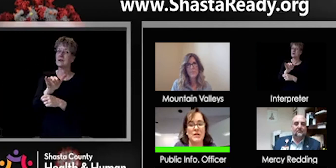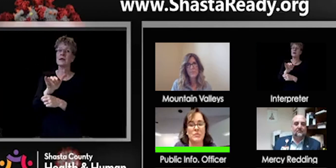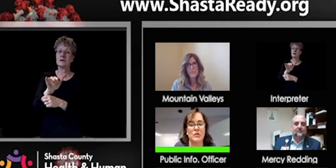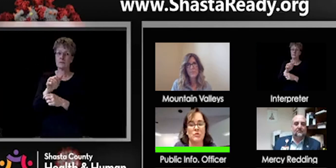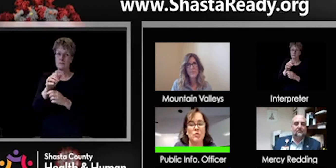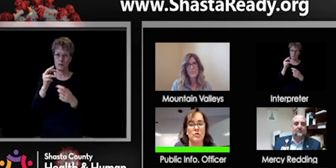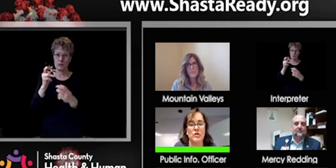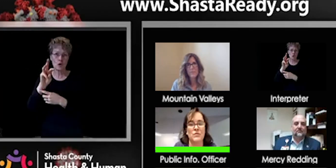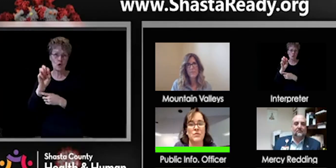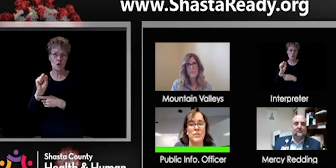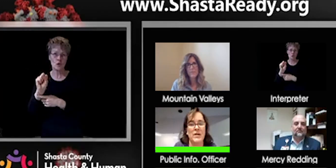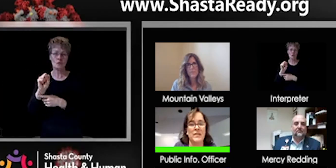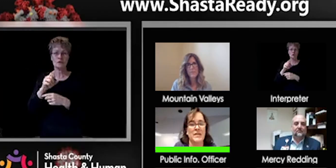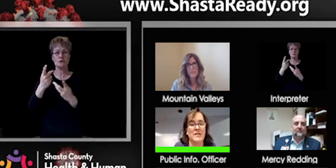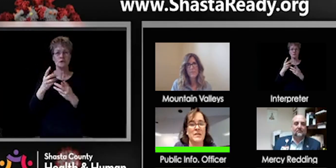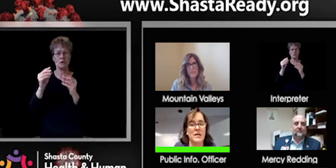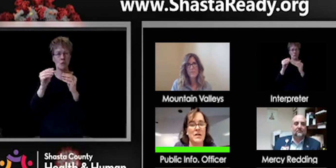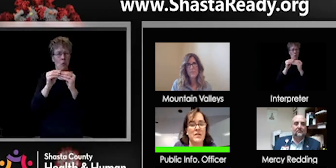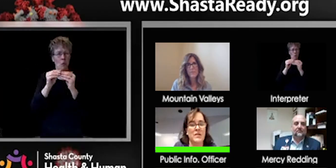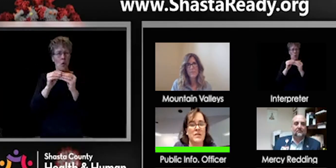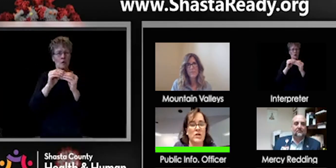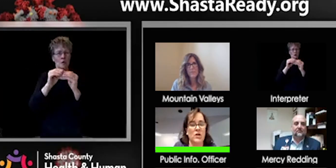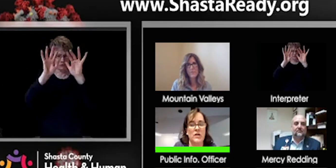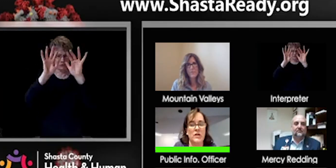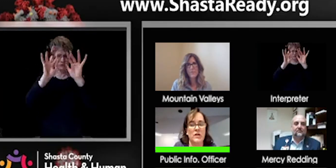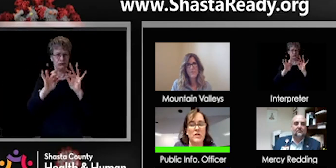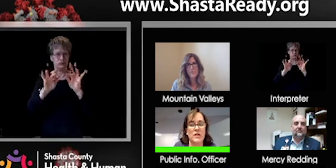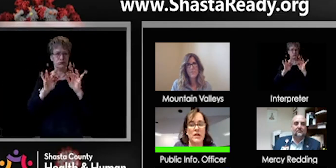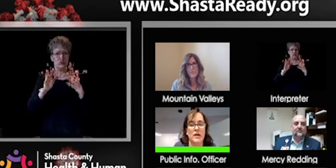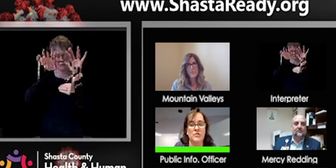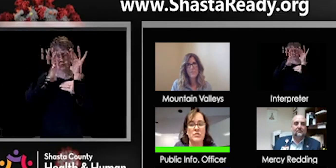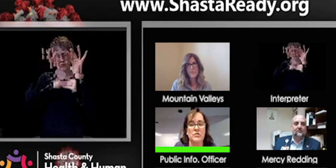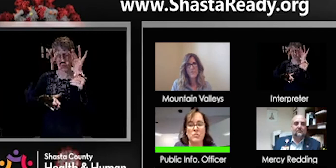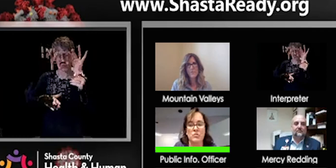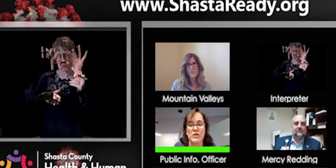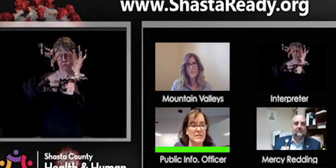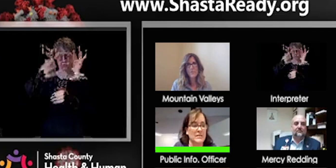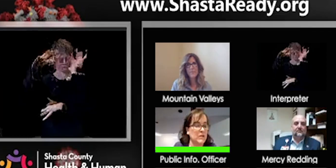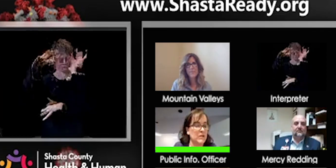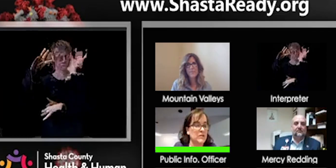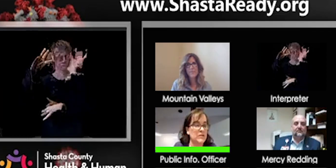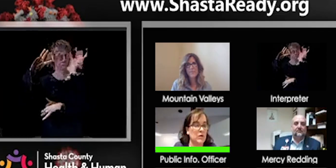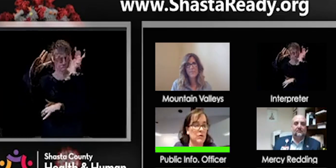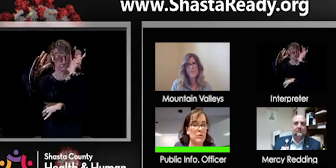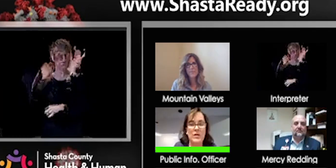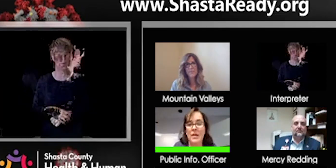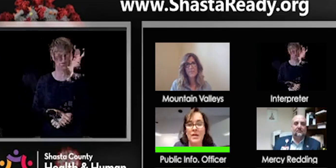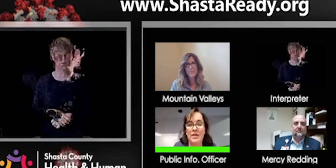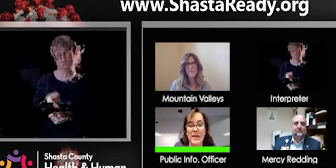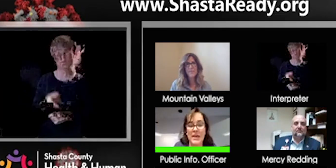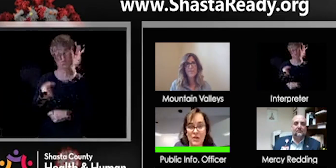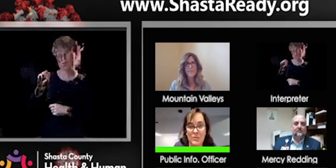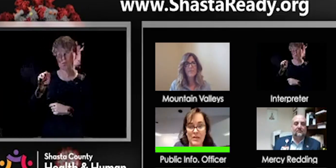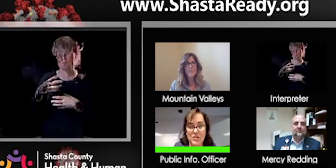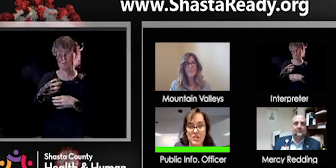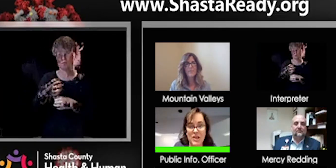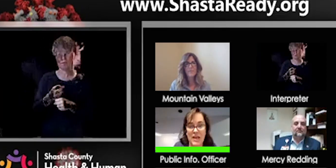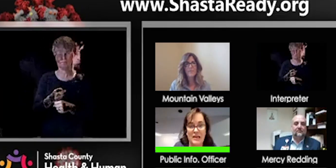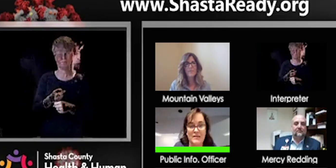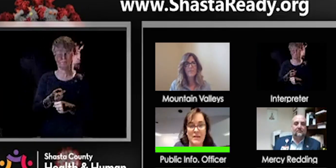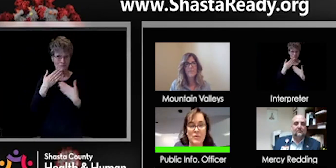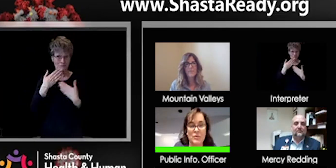more in a written format than we are in the news briefings. Thank you very much and we